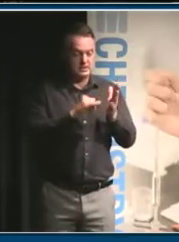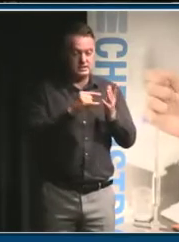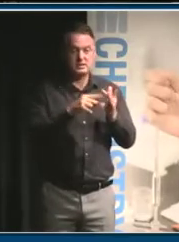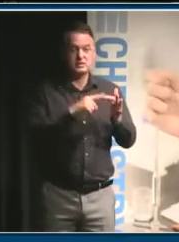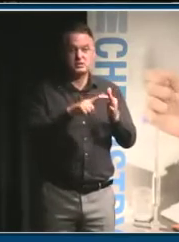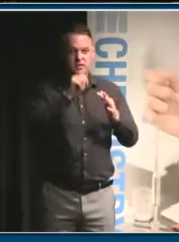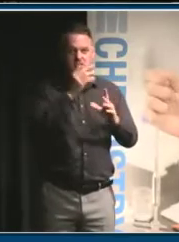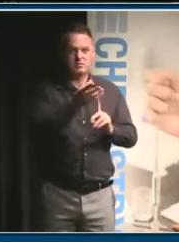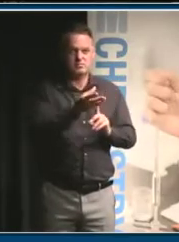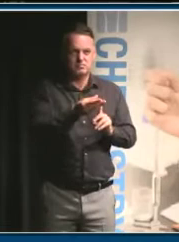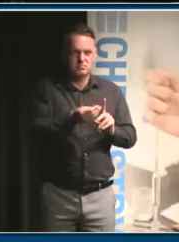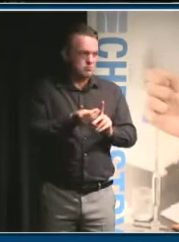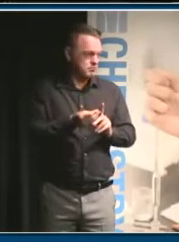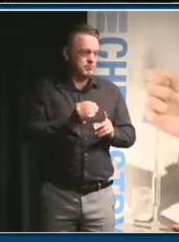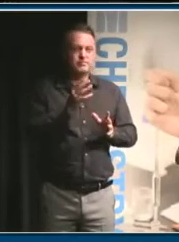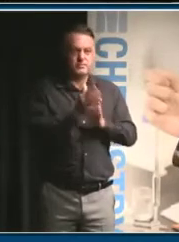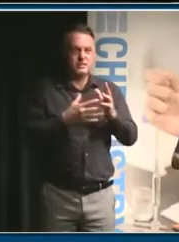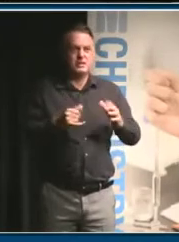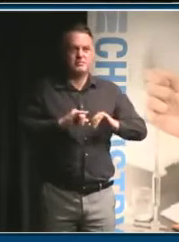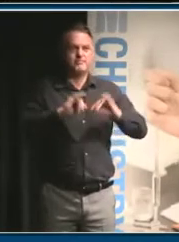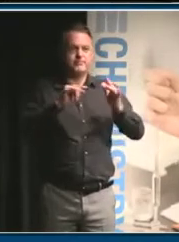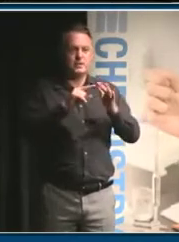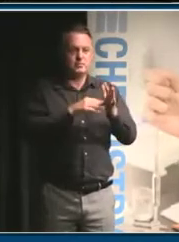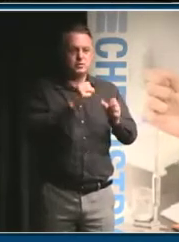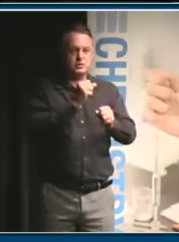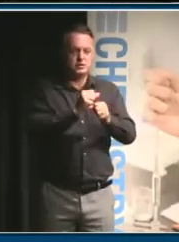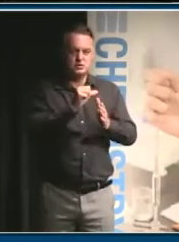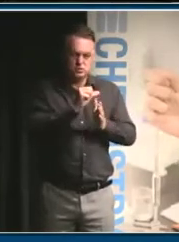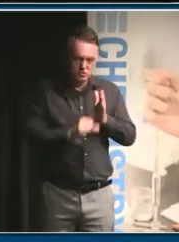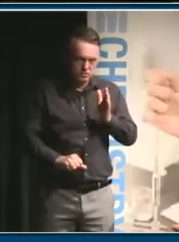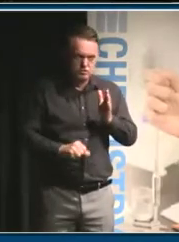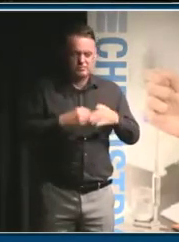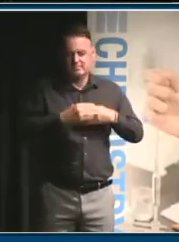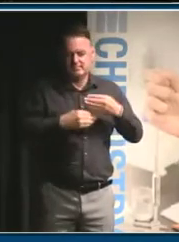nutrients. So he was given emergency surgery at birth and by two years old we lost him.